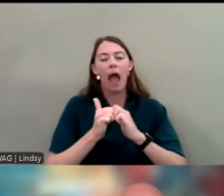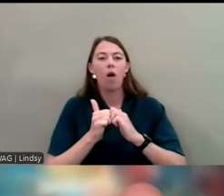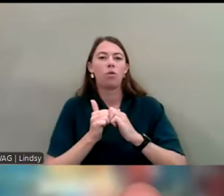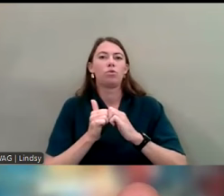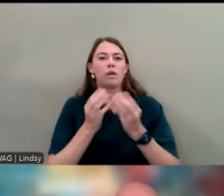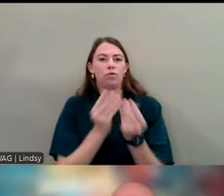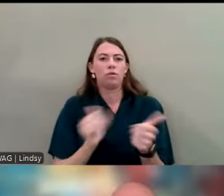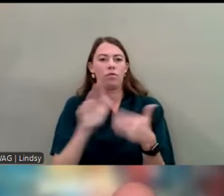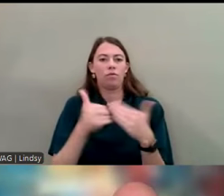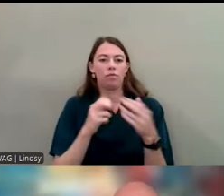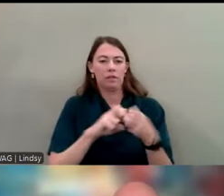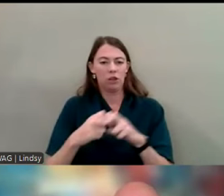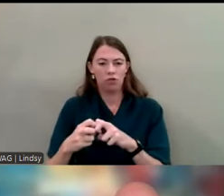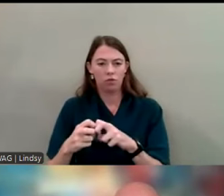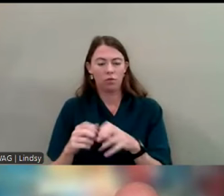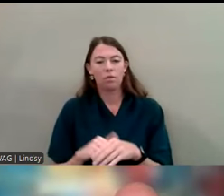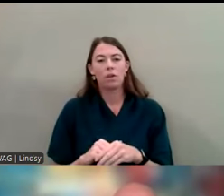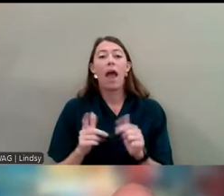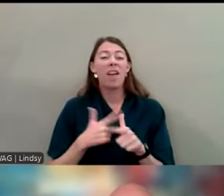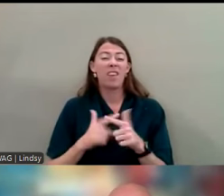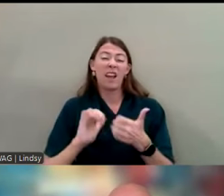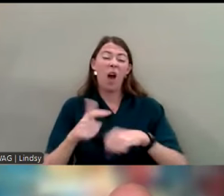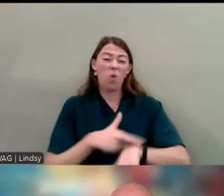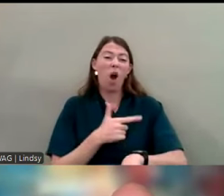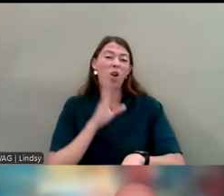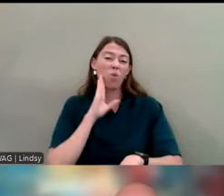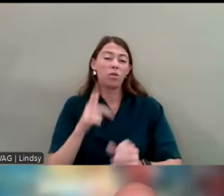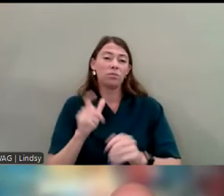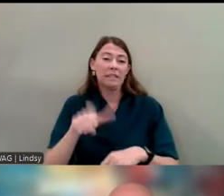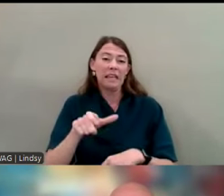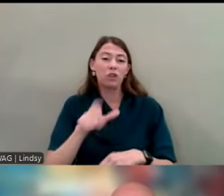for example, is that work going to take. And, of course, all of that involves rounds